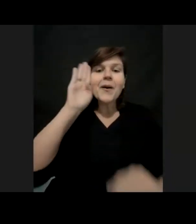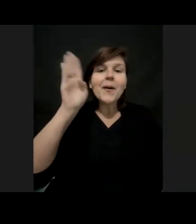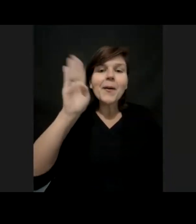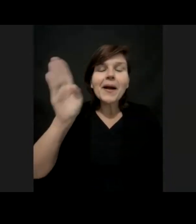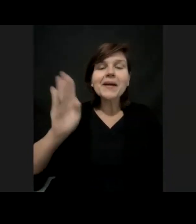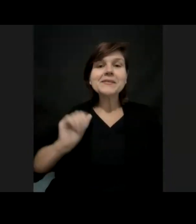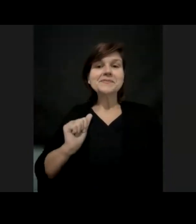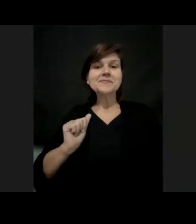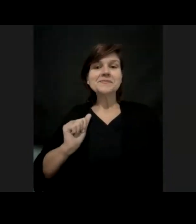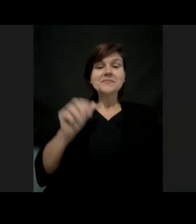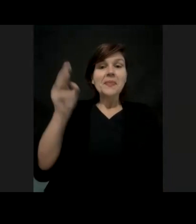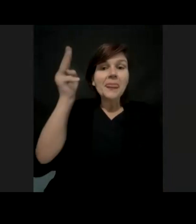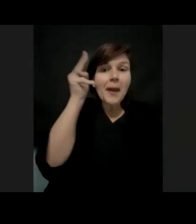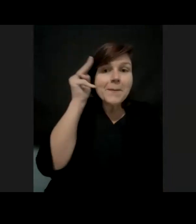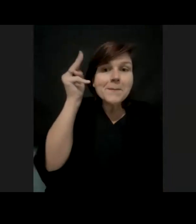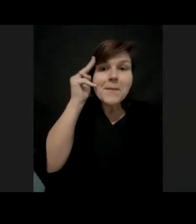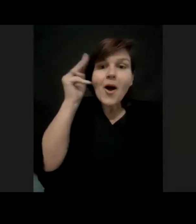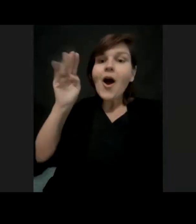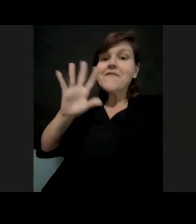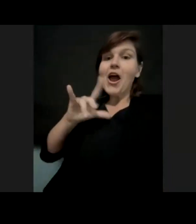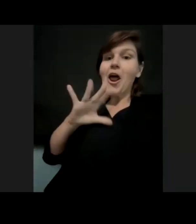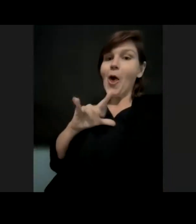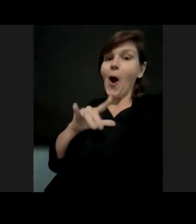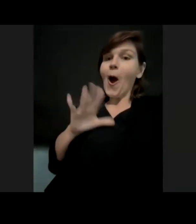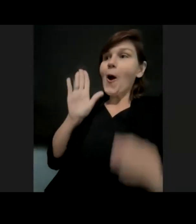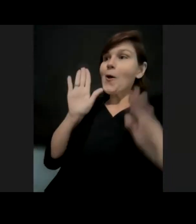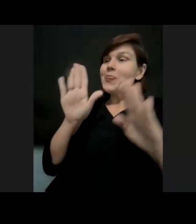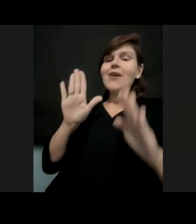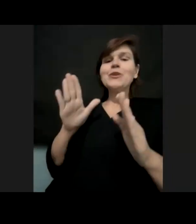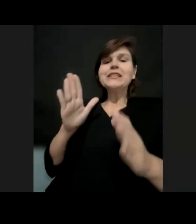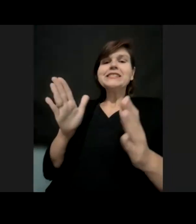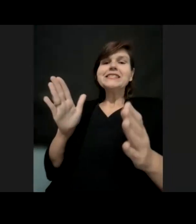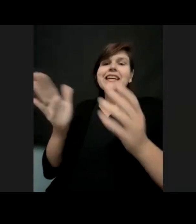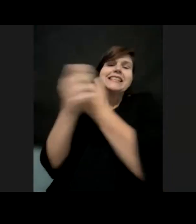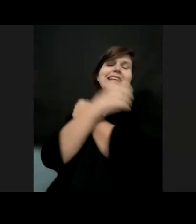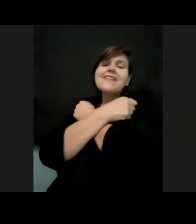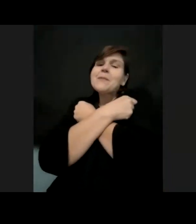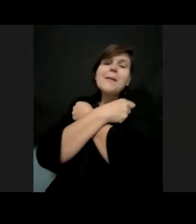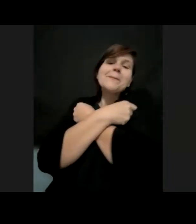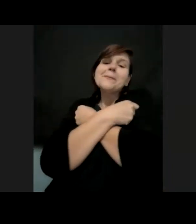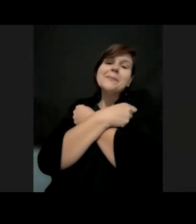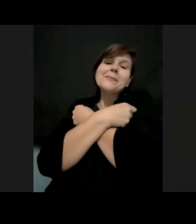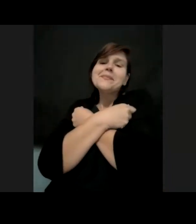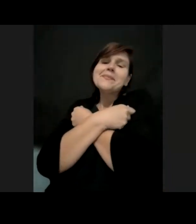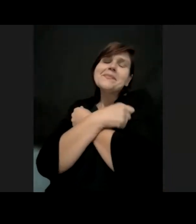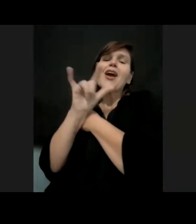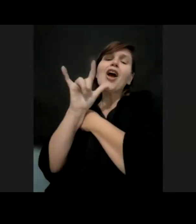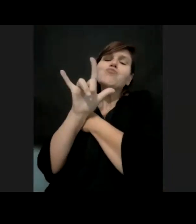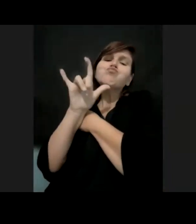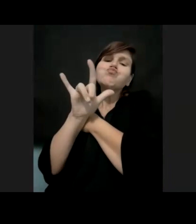Marvin, that was wonderful! Give Marvin a big hug and tell him that you love him! Oh, we love you, Marvin!